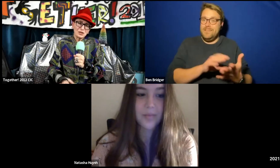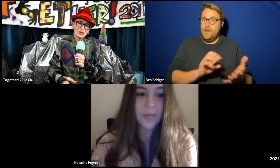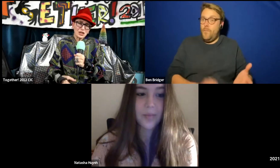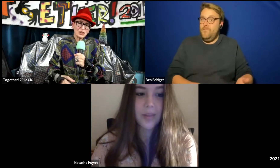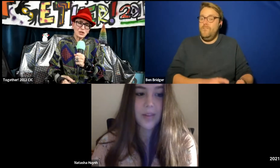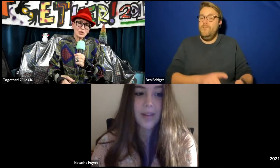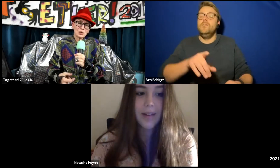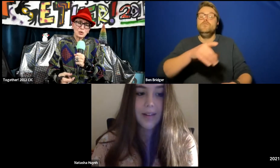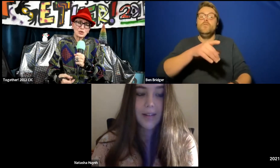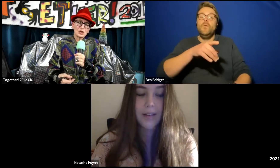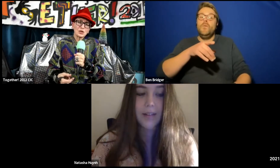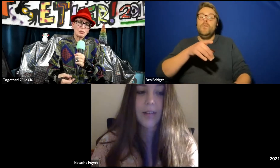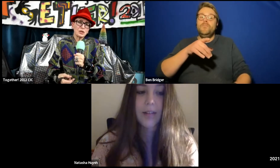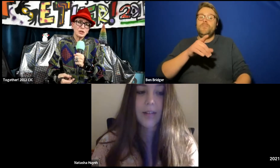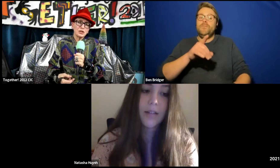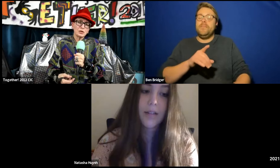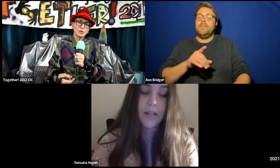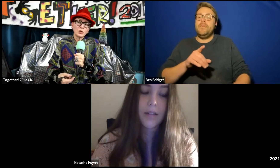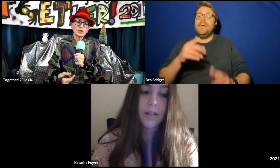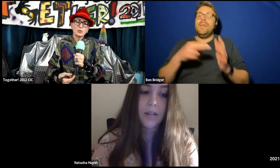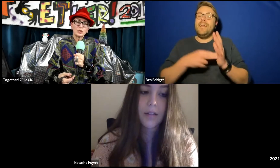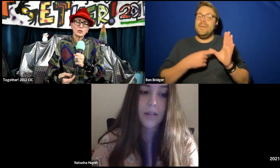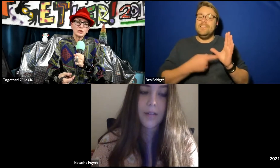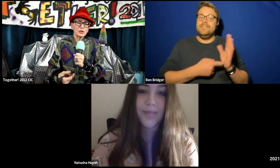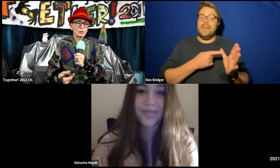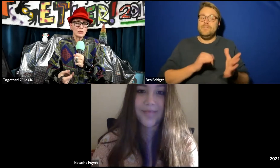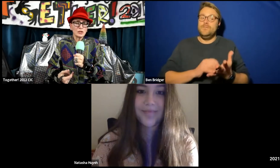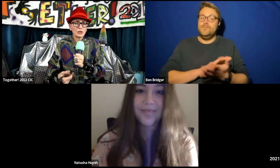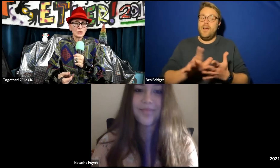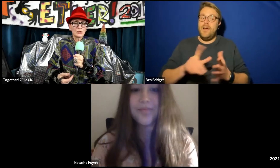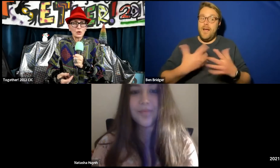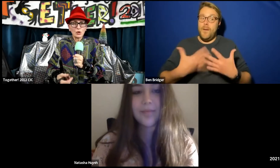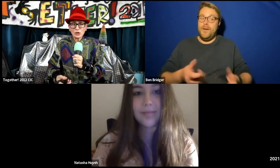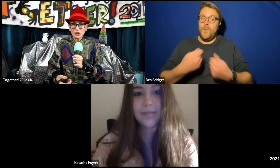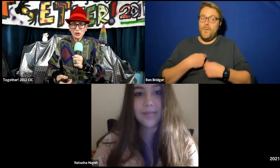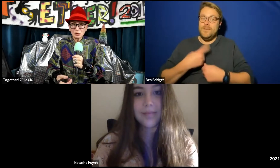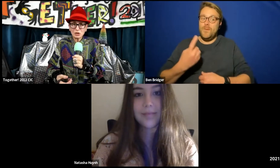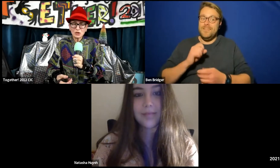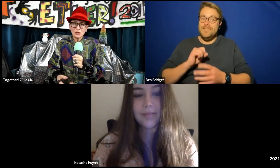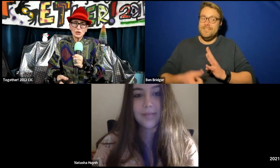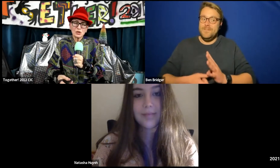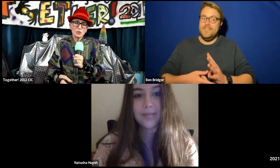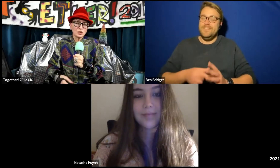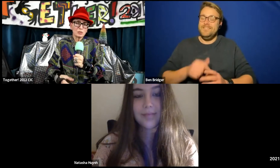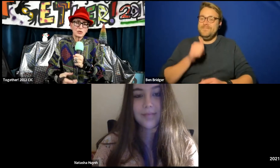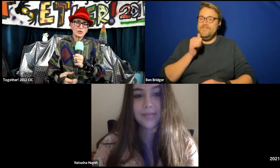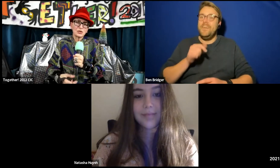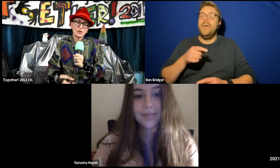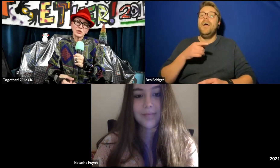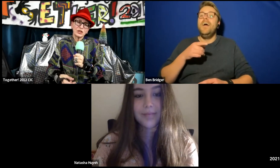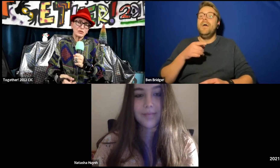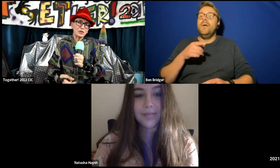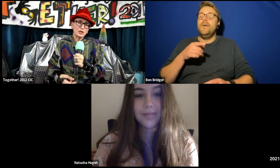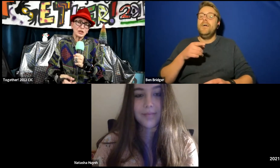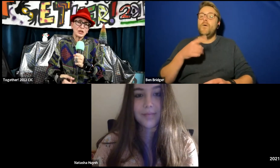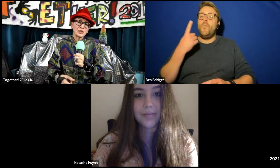Natasha has also been awarded one of the Disability Arts Online commissions that we sponsored earlier in the year.